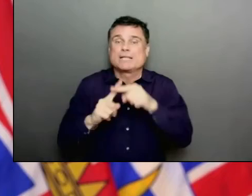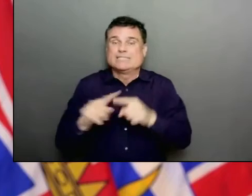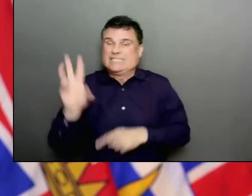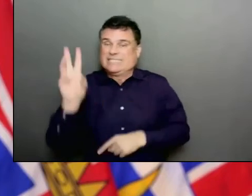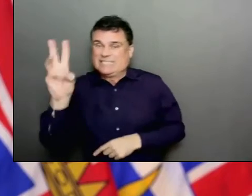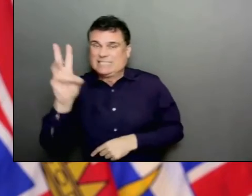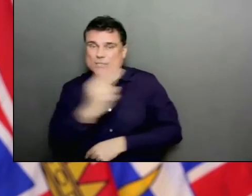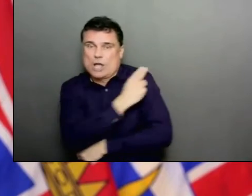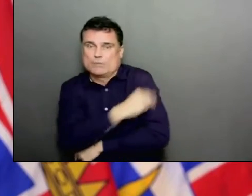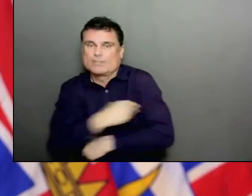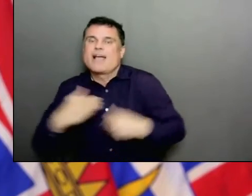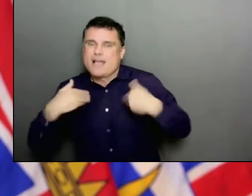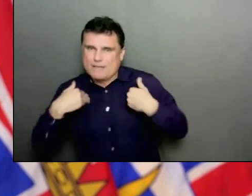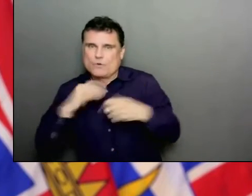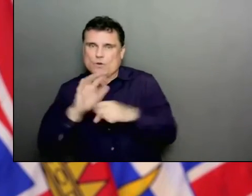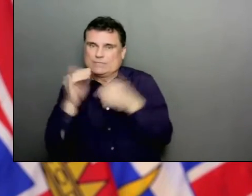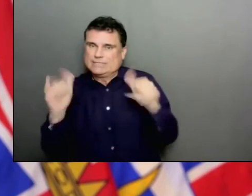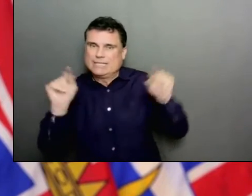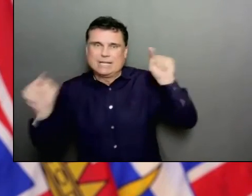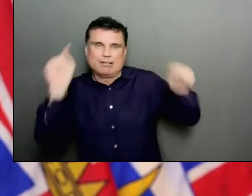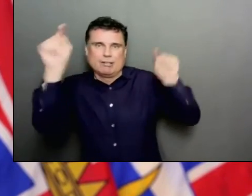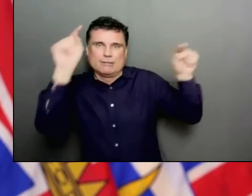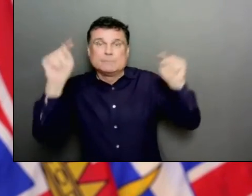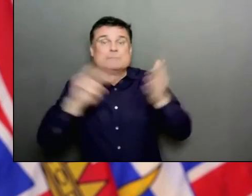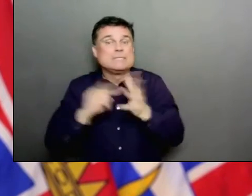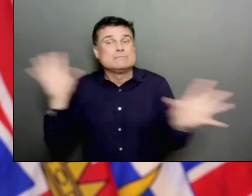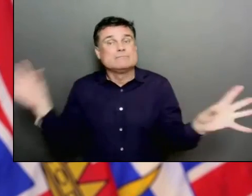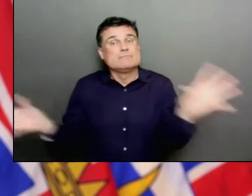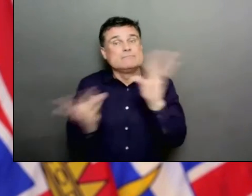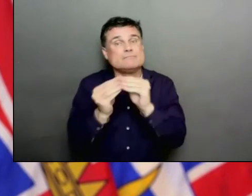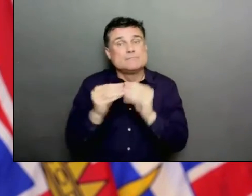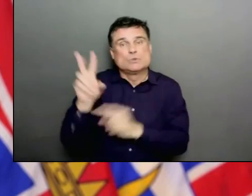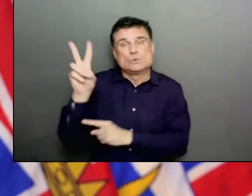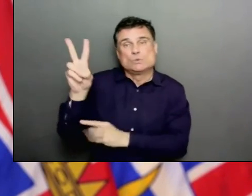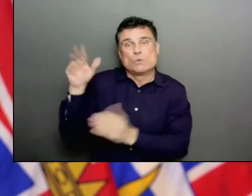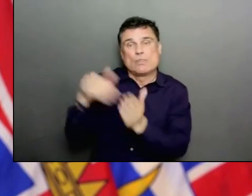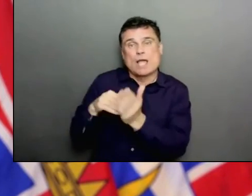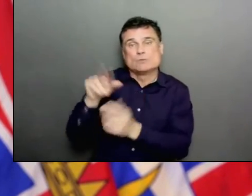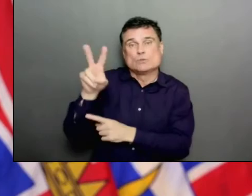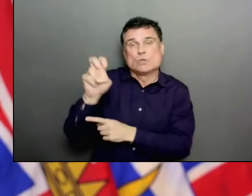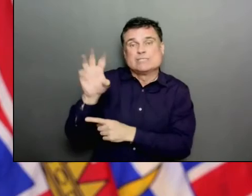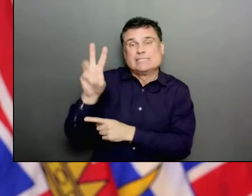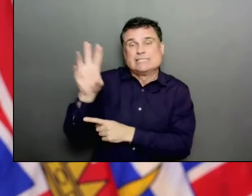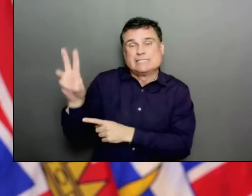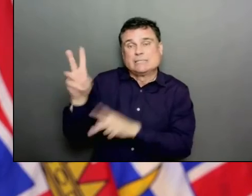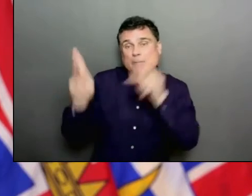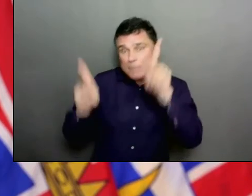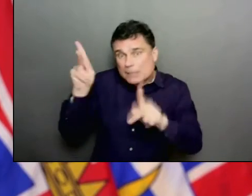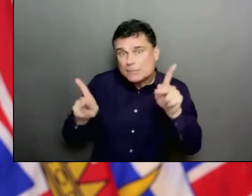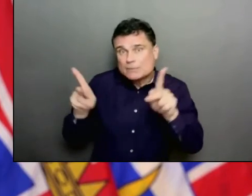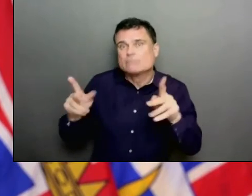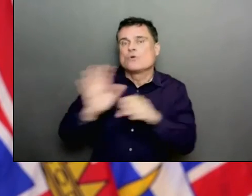residents to date. On a more positive note as of yesterday we have 5,603 people across British